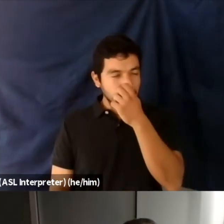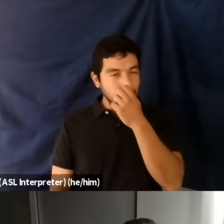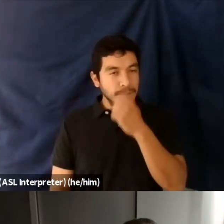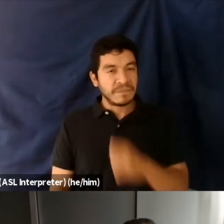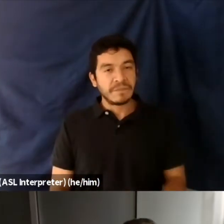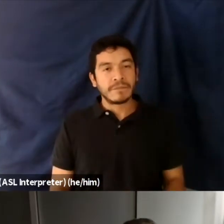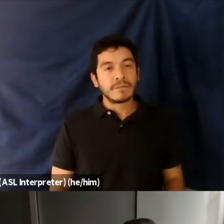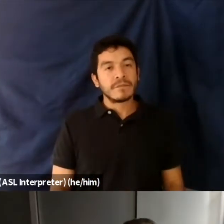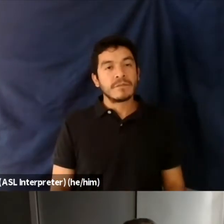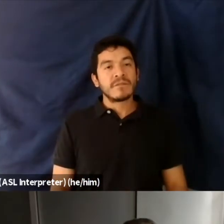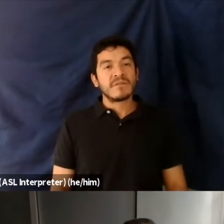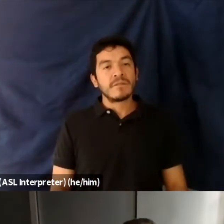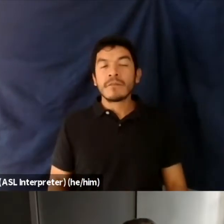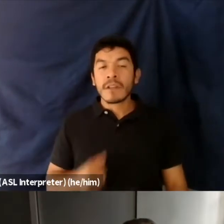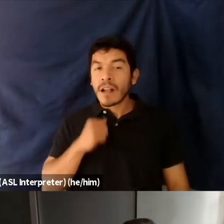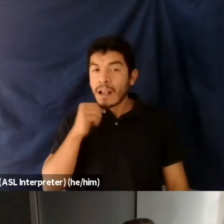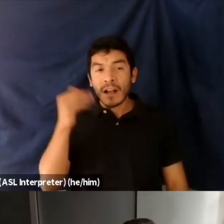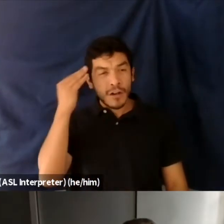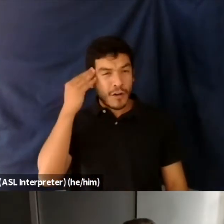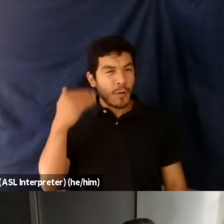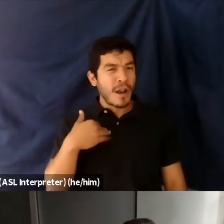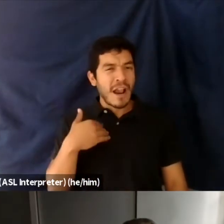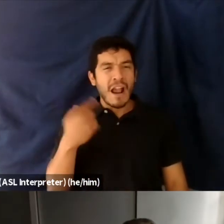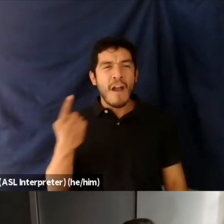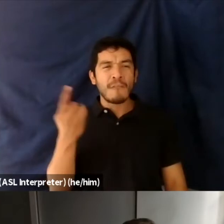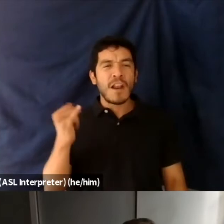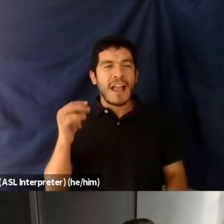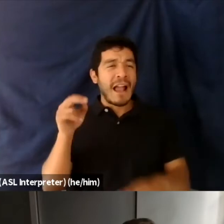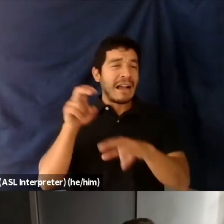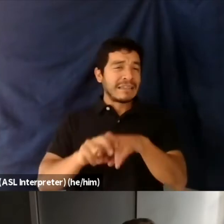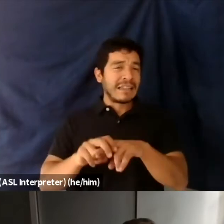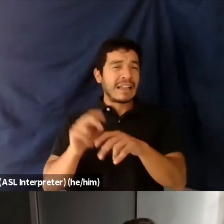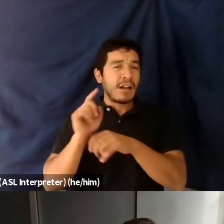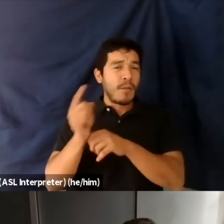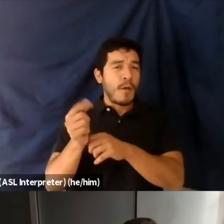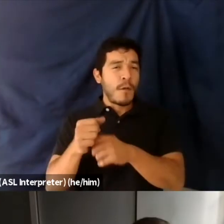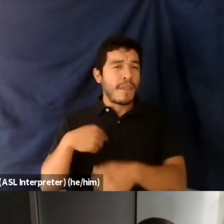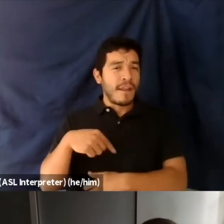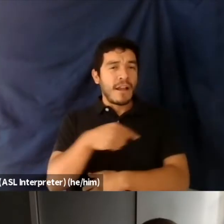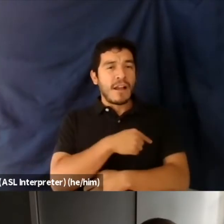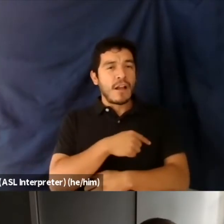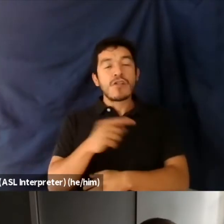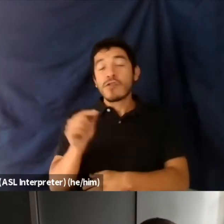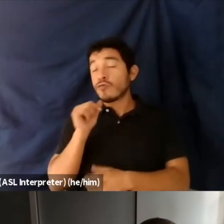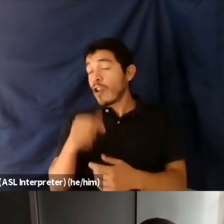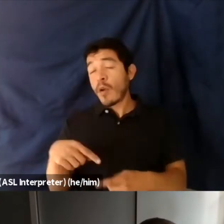And you know, so I don't know that there was ever like a sit down moment with us. It was just sort of like, this is what we're doing.